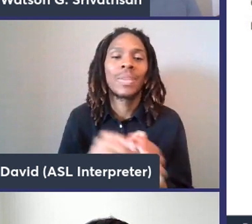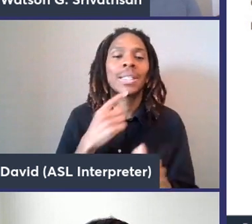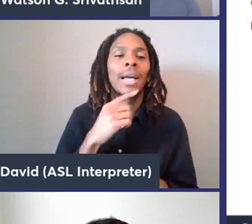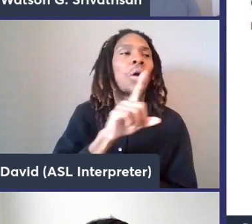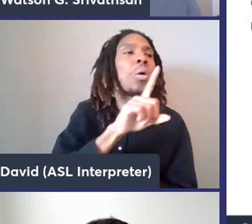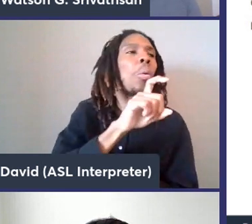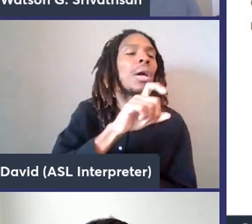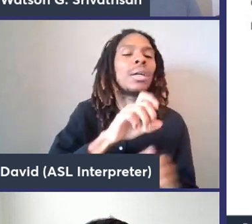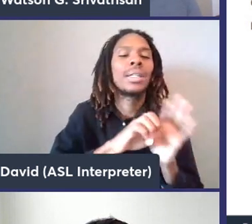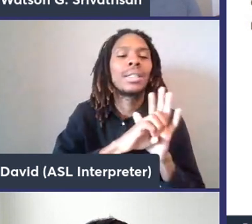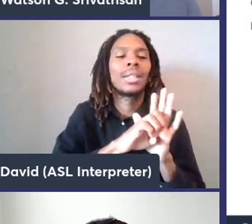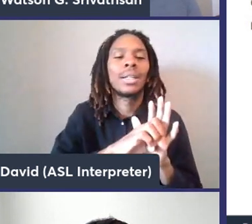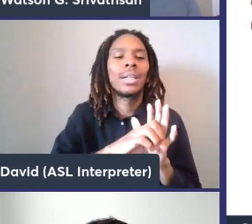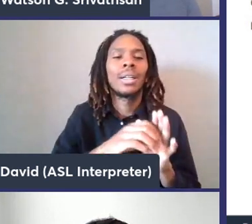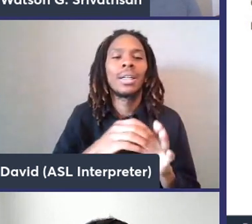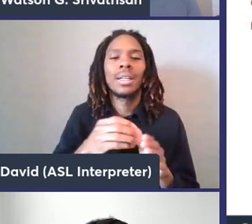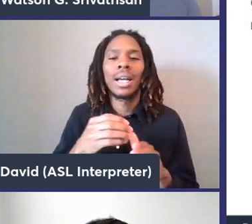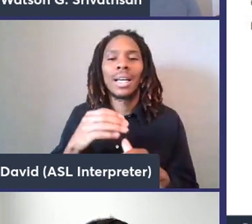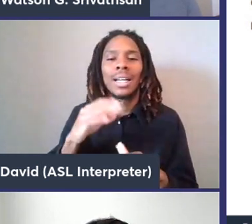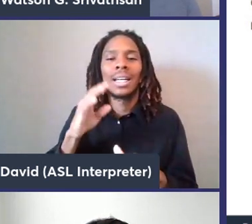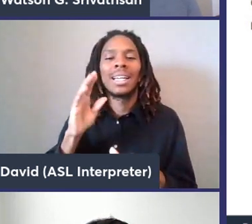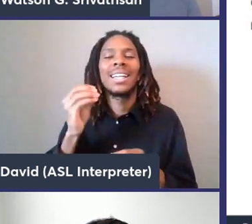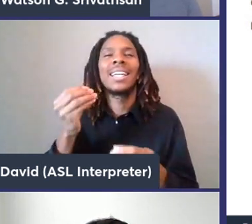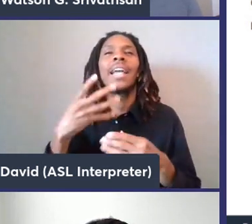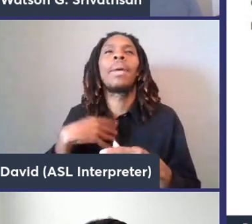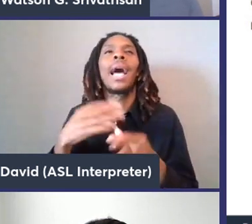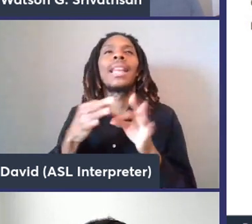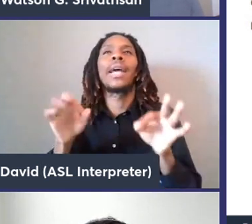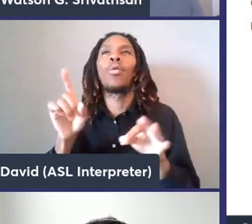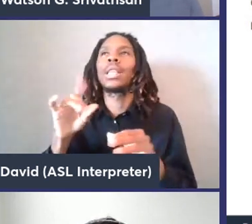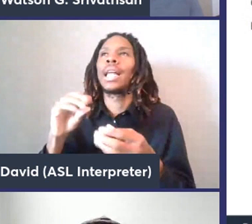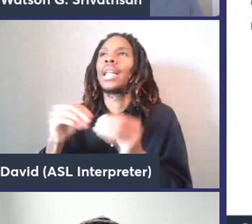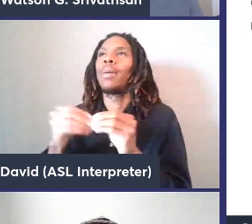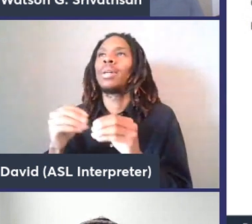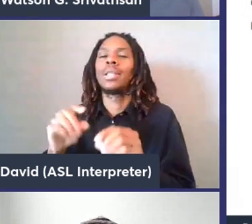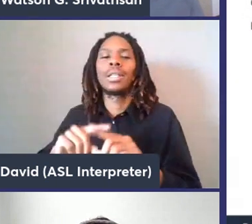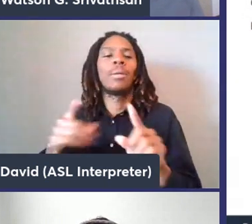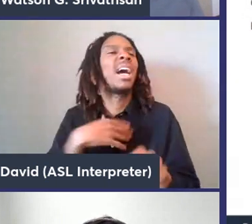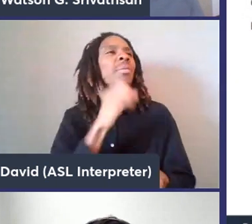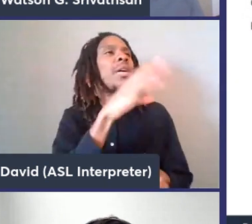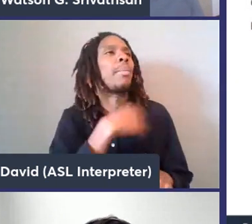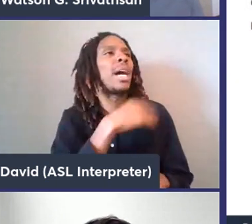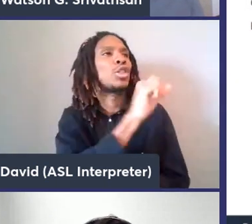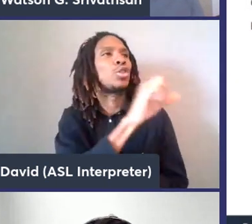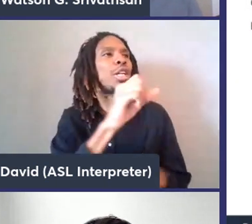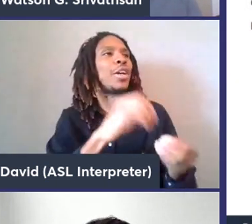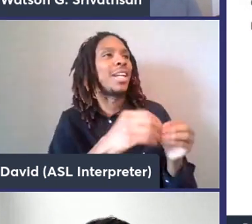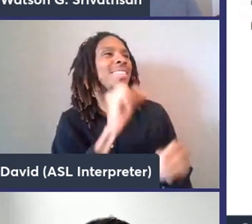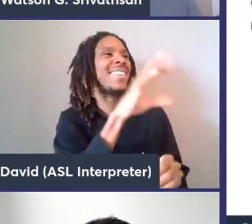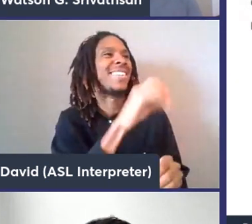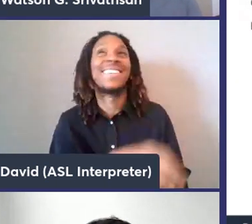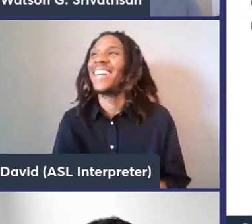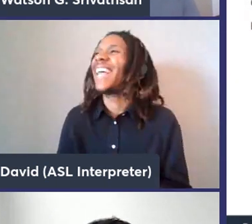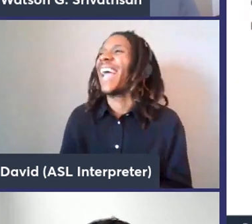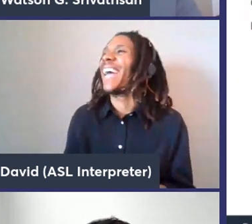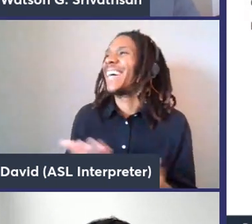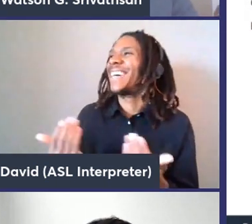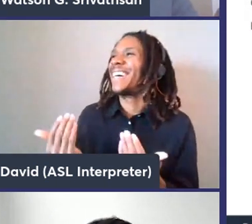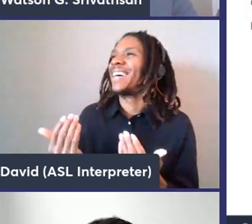Give me a language where the numbers are different. Let's say maybe. I'll give you my social security number. Yay, so there we go.